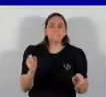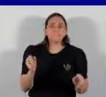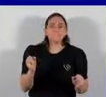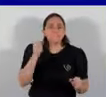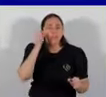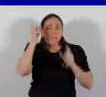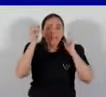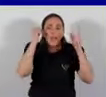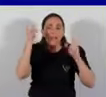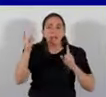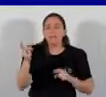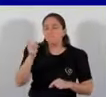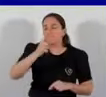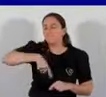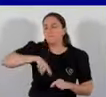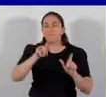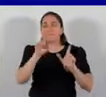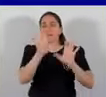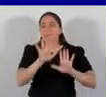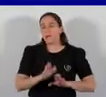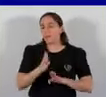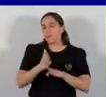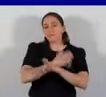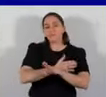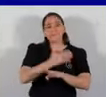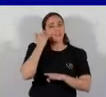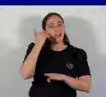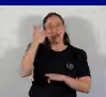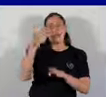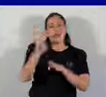That we were always present in our heads of growth